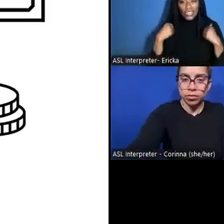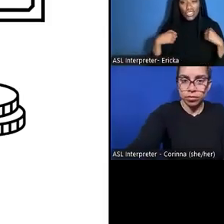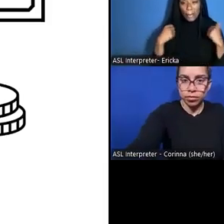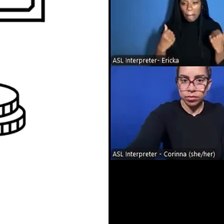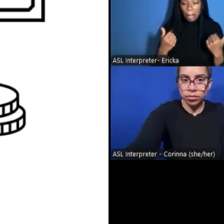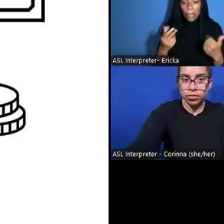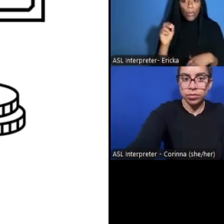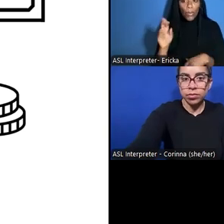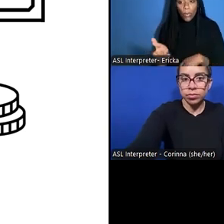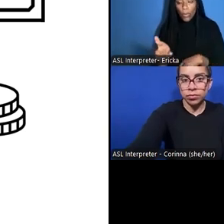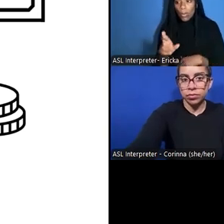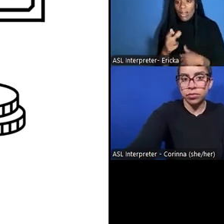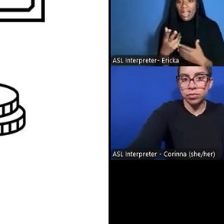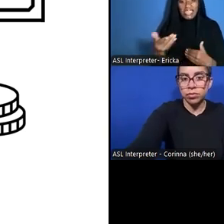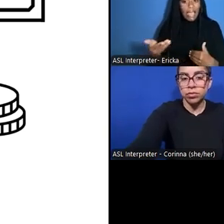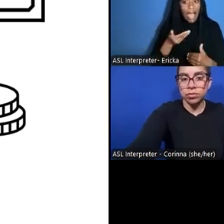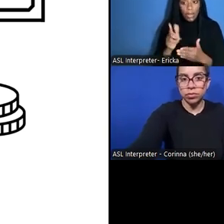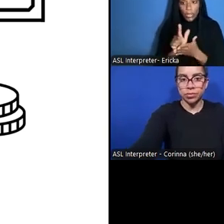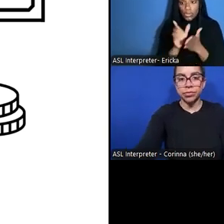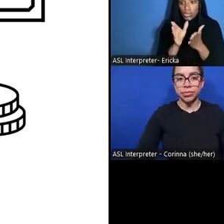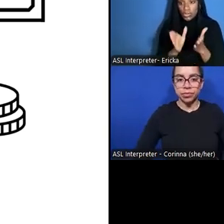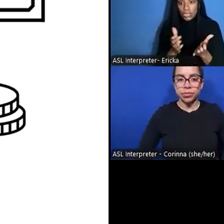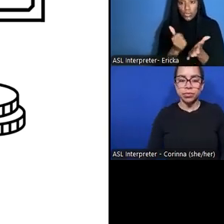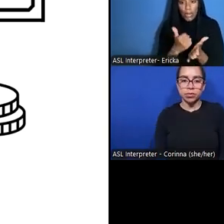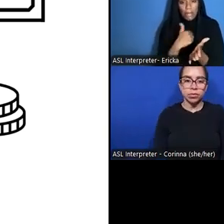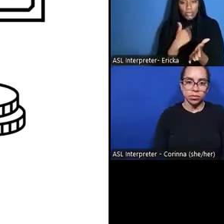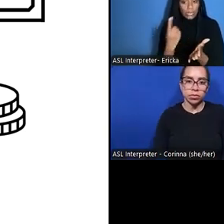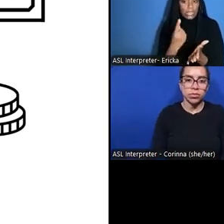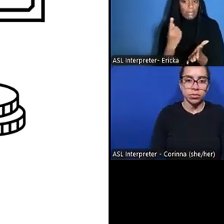Or I can hire an attorney to help me with something that I need to